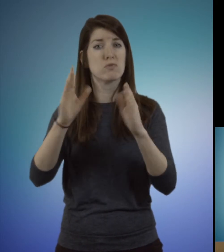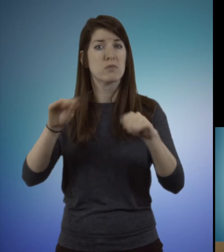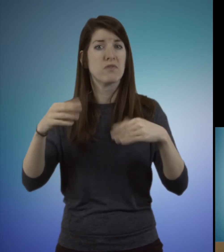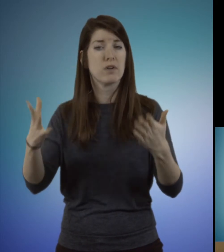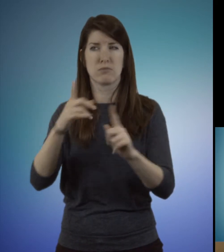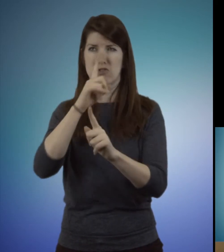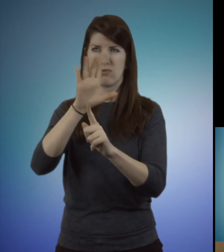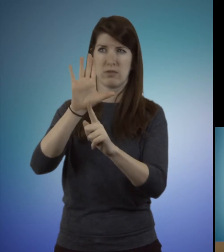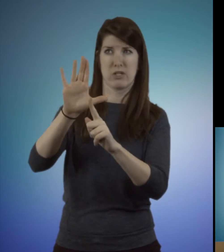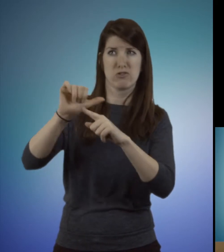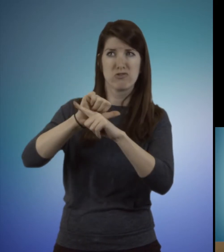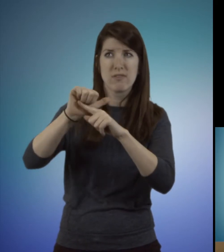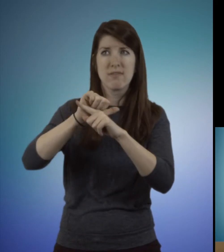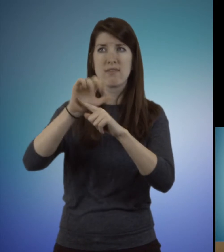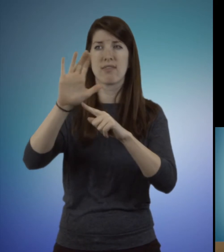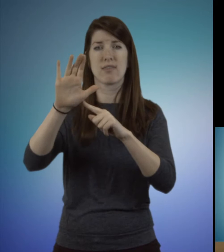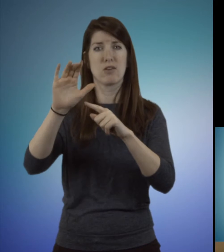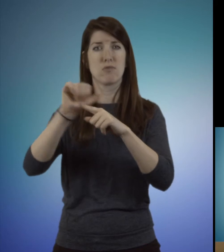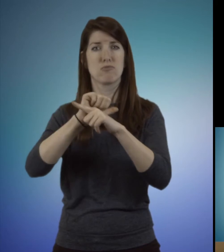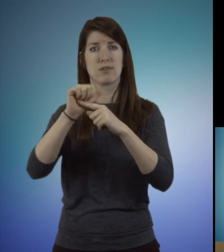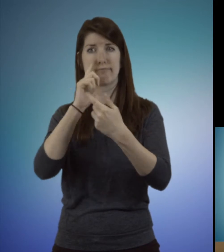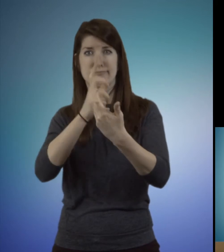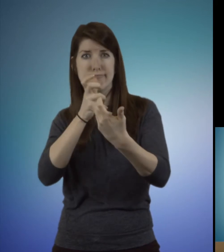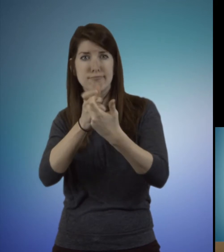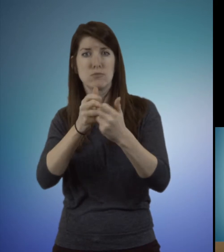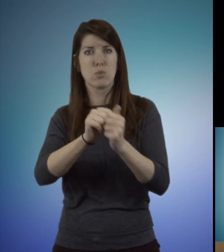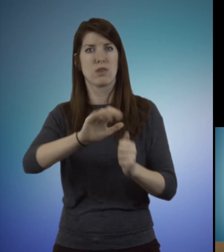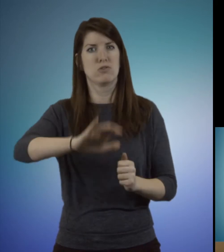and their scope of practice with a child who has a hearing loss.